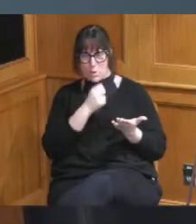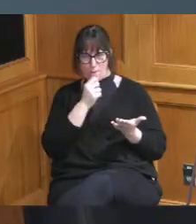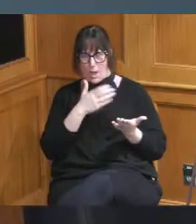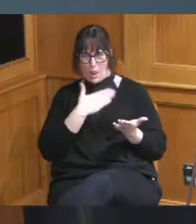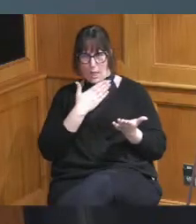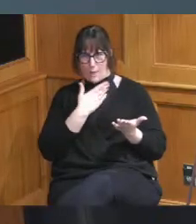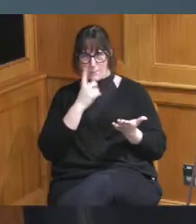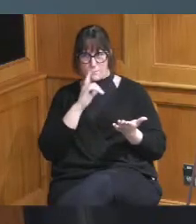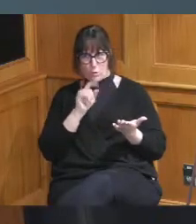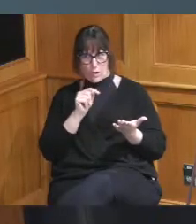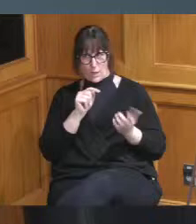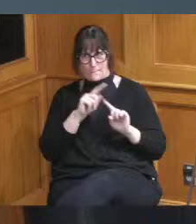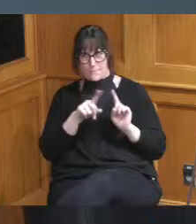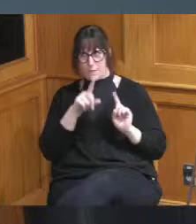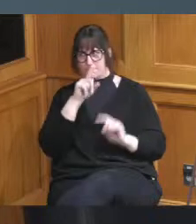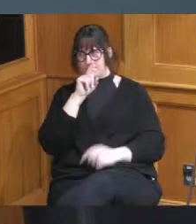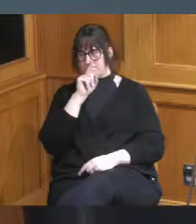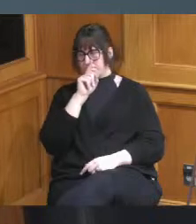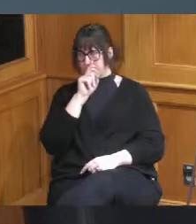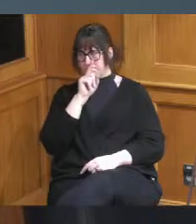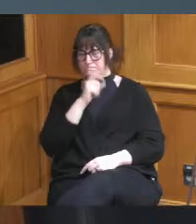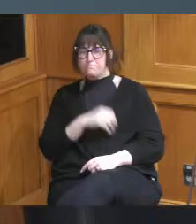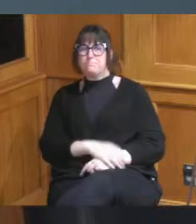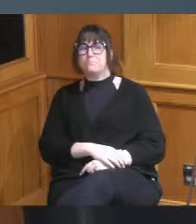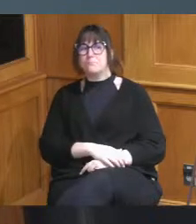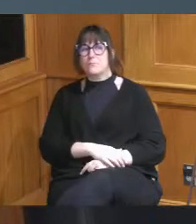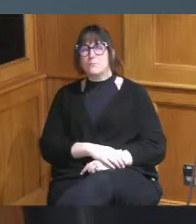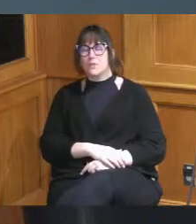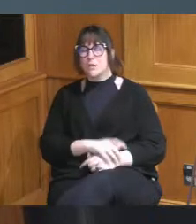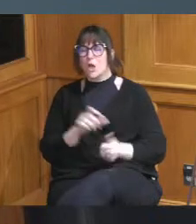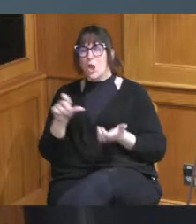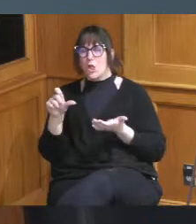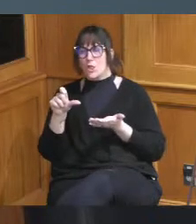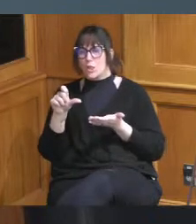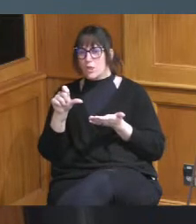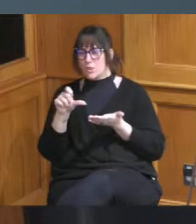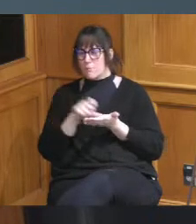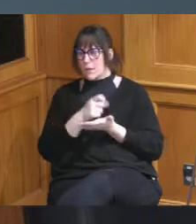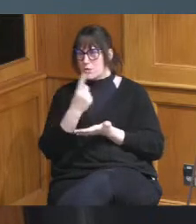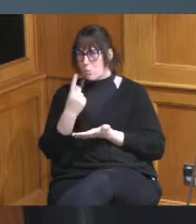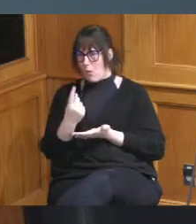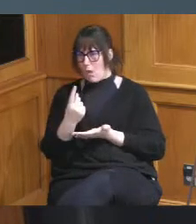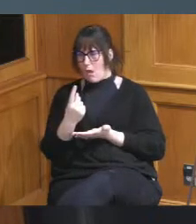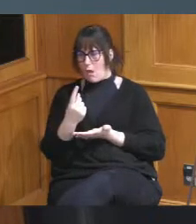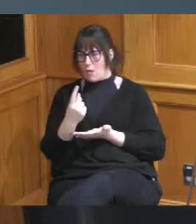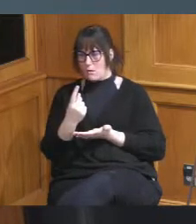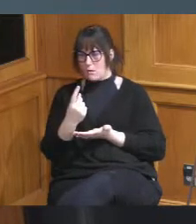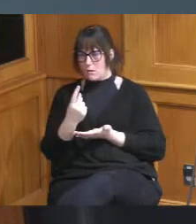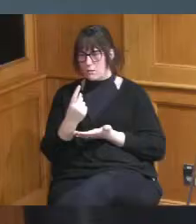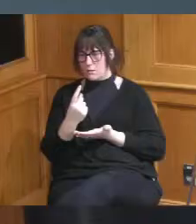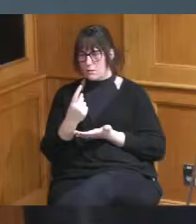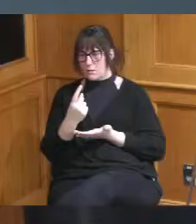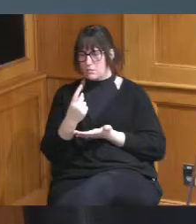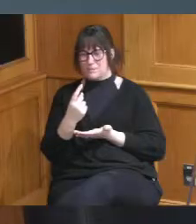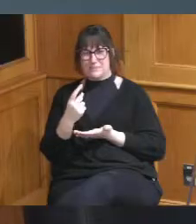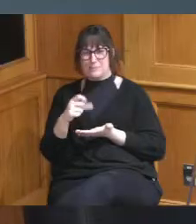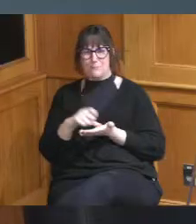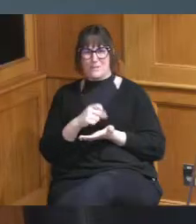but I'm not sad either but I'm looking at on the first page it says or the second page three three